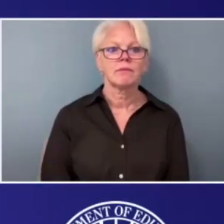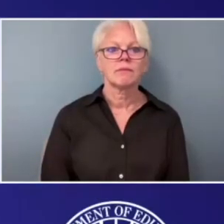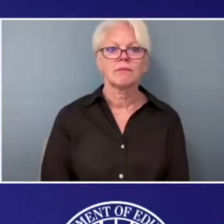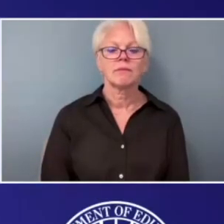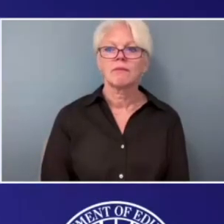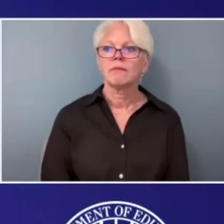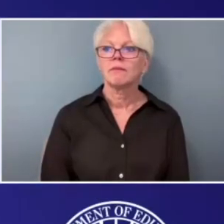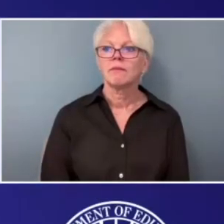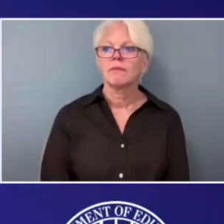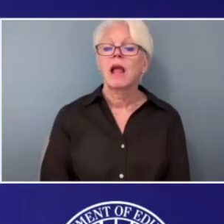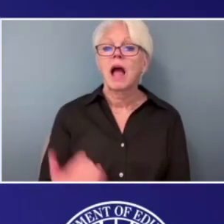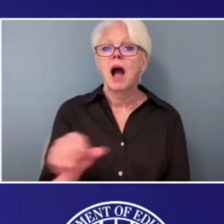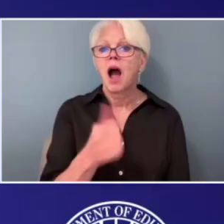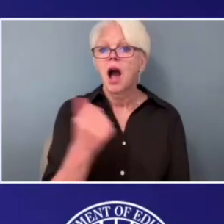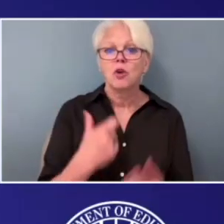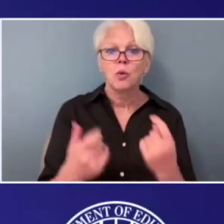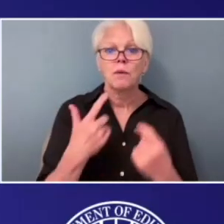Any other questions before we get started?